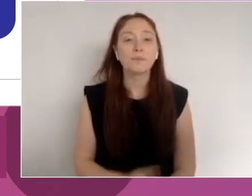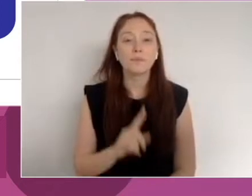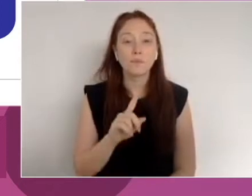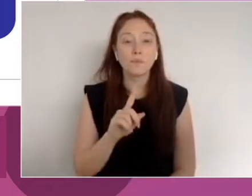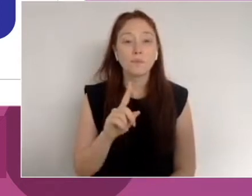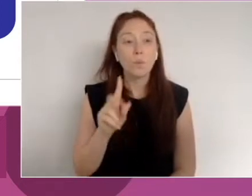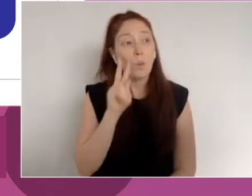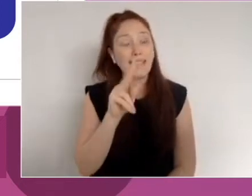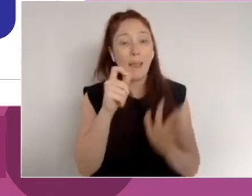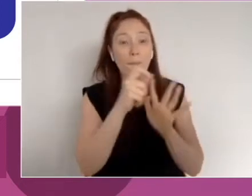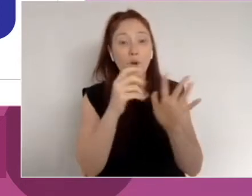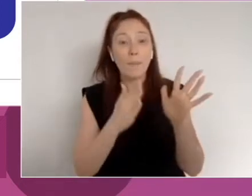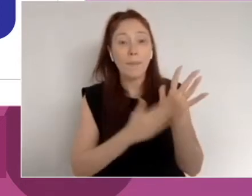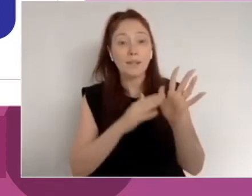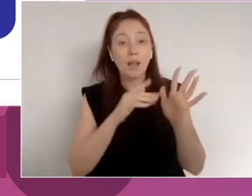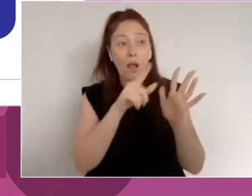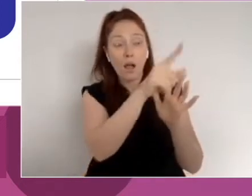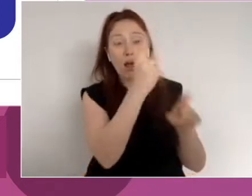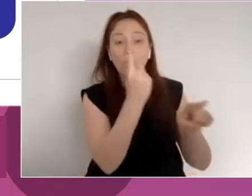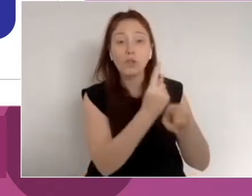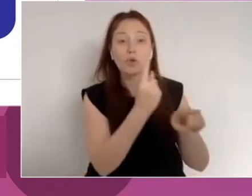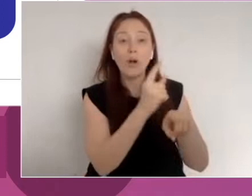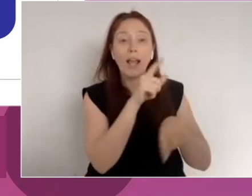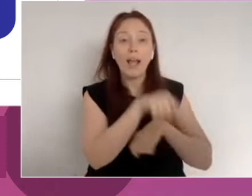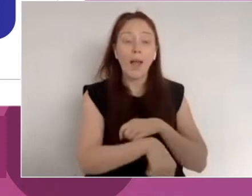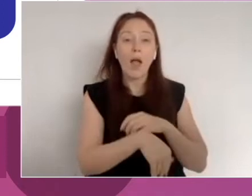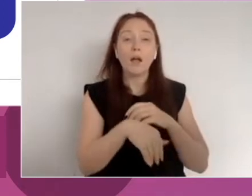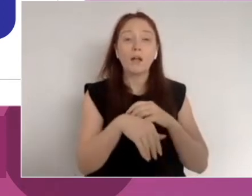mouth himself, where we were talking about a whole of Government approach around suicide prevention.